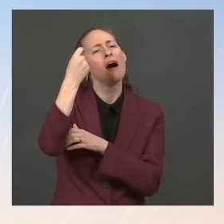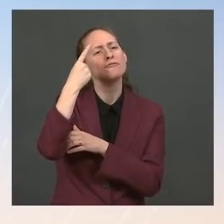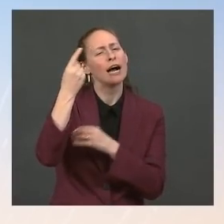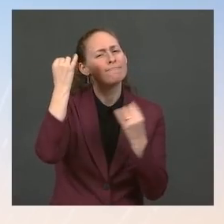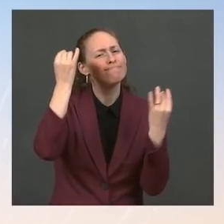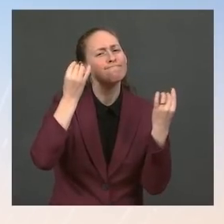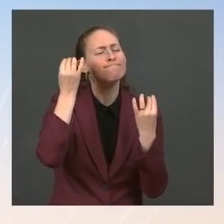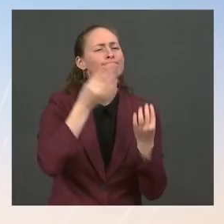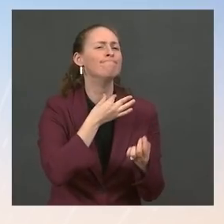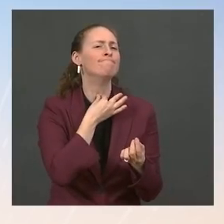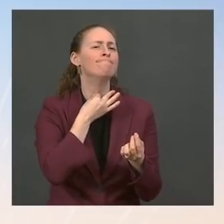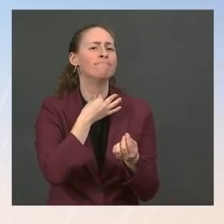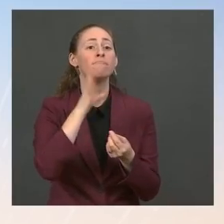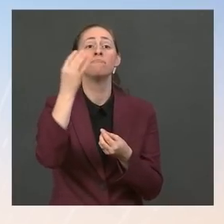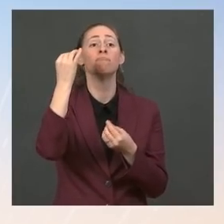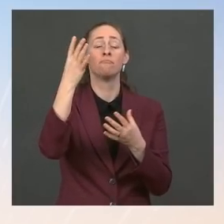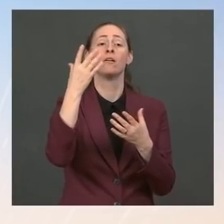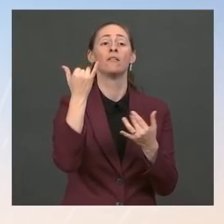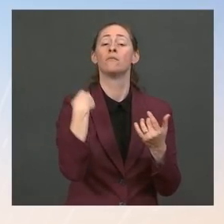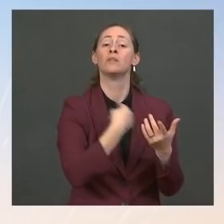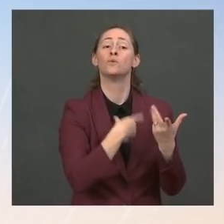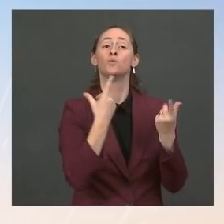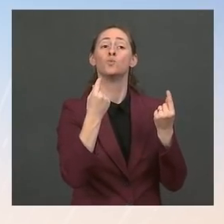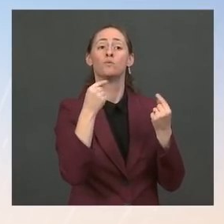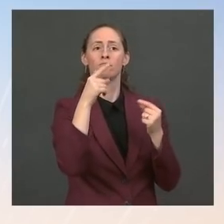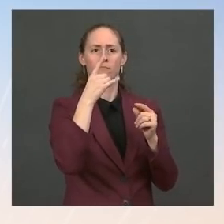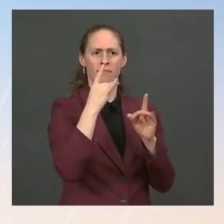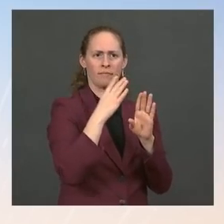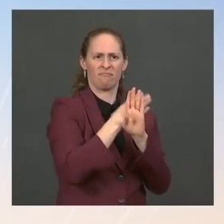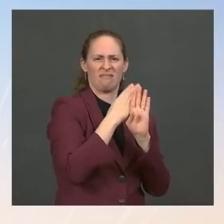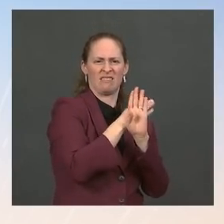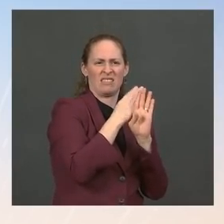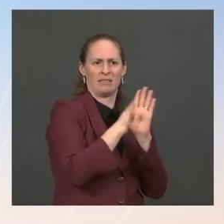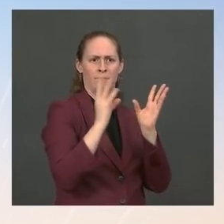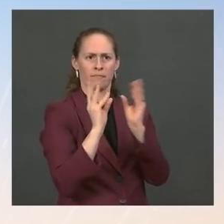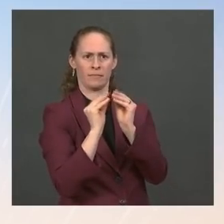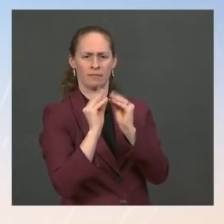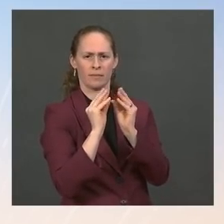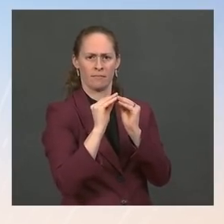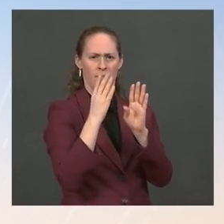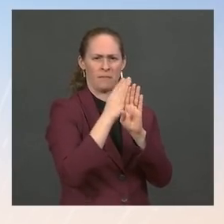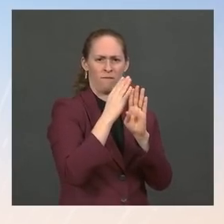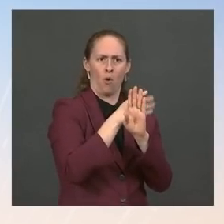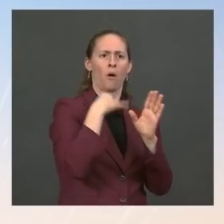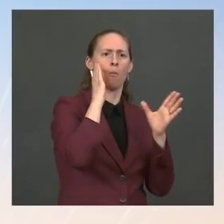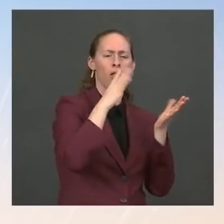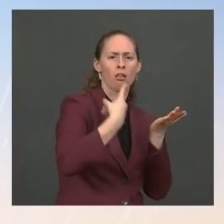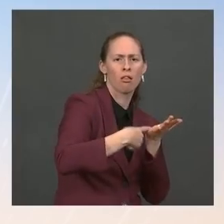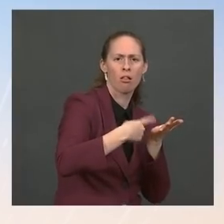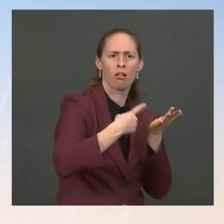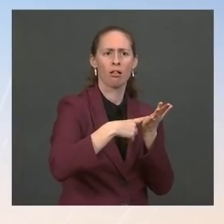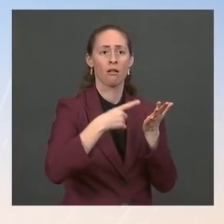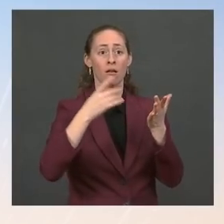So, in terms of the Olympics or any invitation, I don't have anything for you on that at this point. The Press: Okay, just a quick one on the economy --